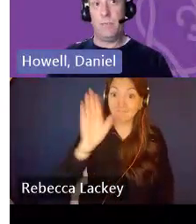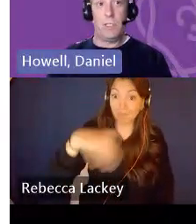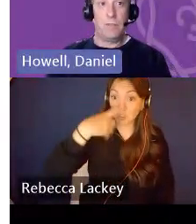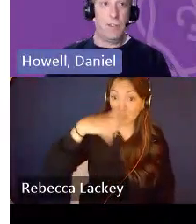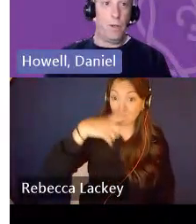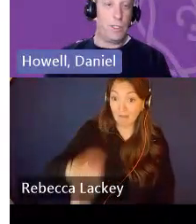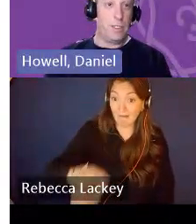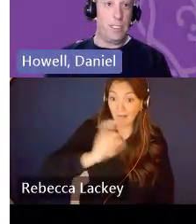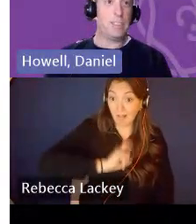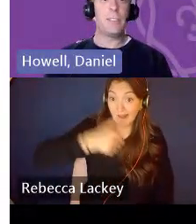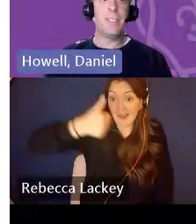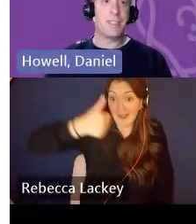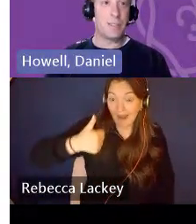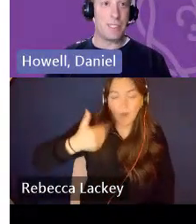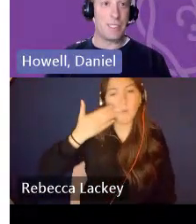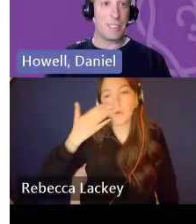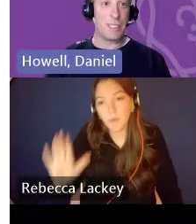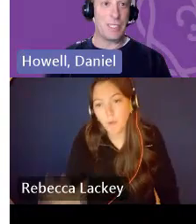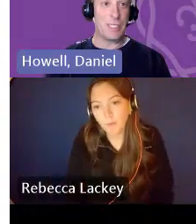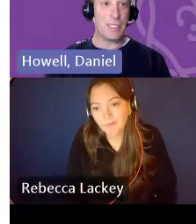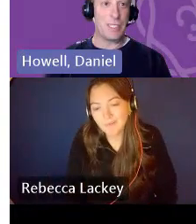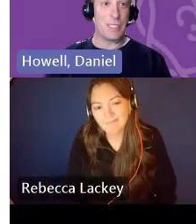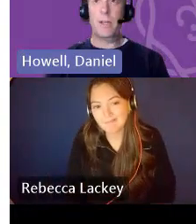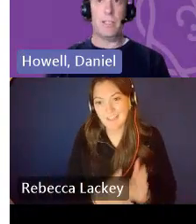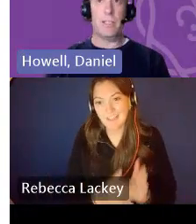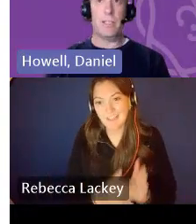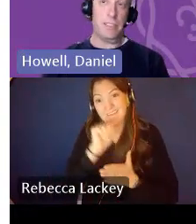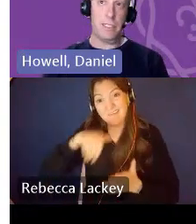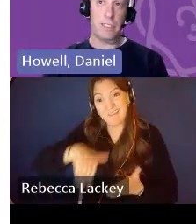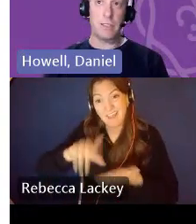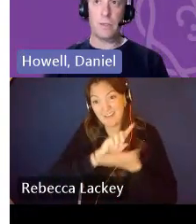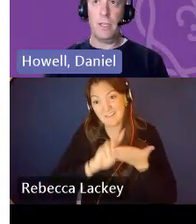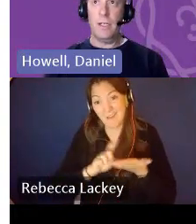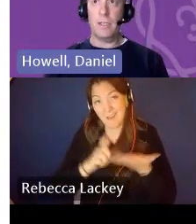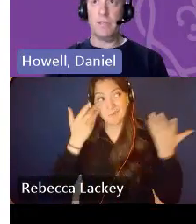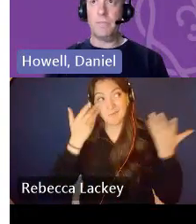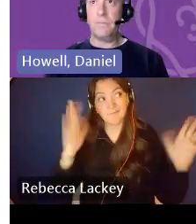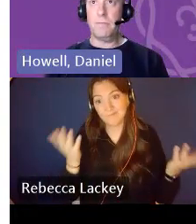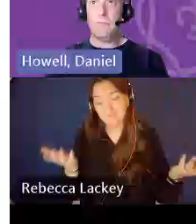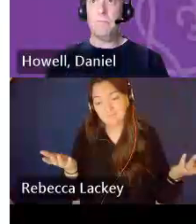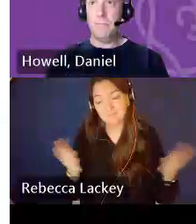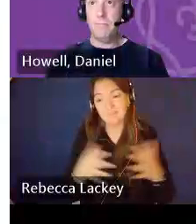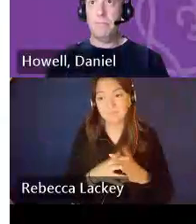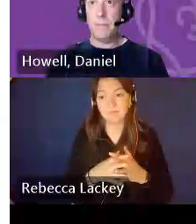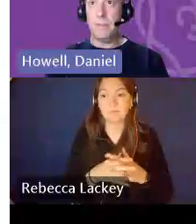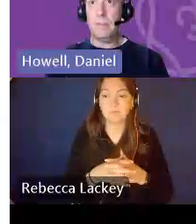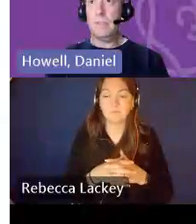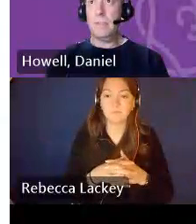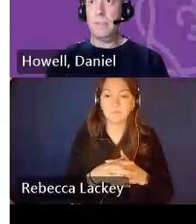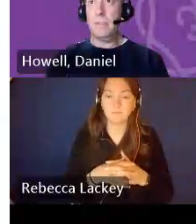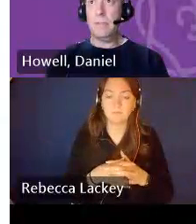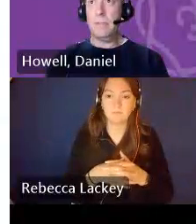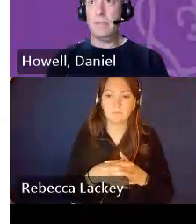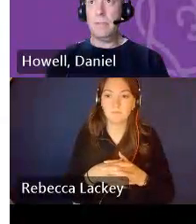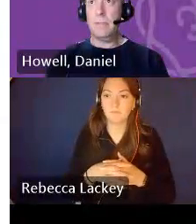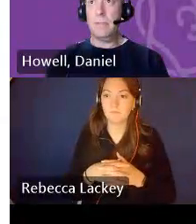and we don't even know what it is because again the design isn't quite at that stage yet. So